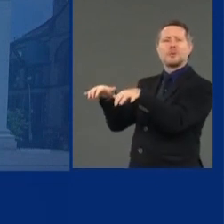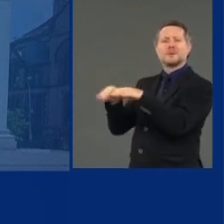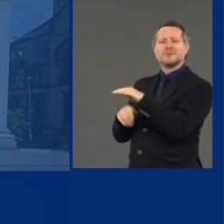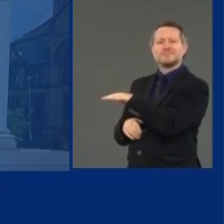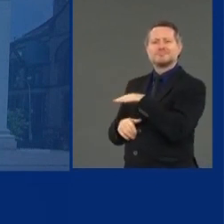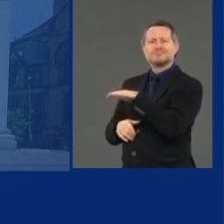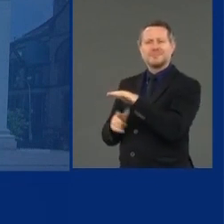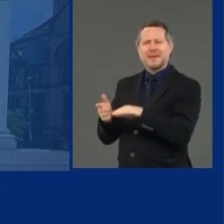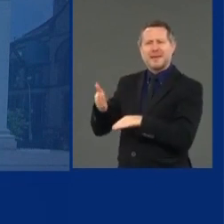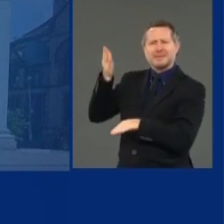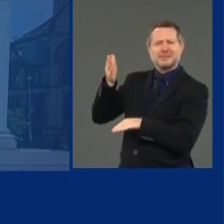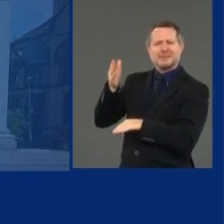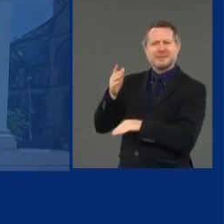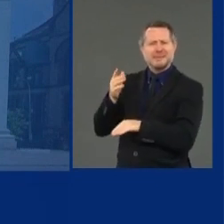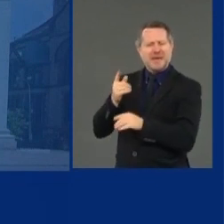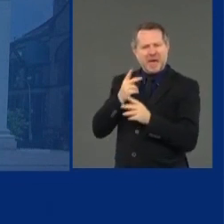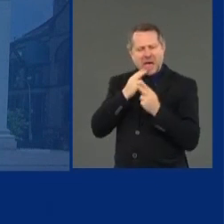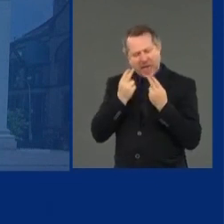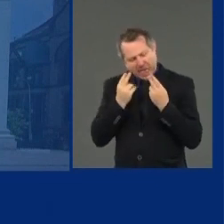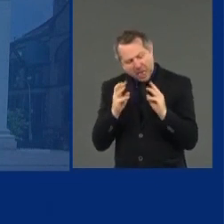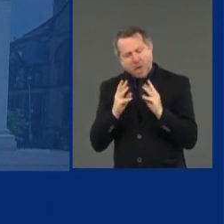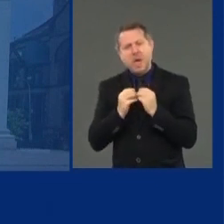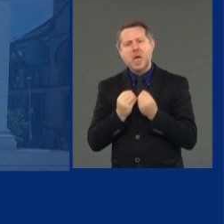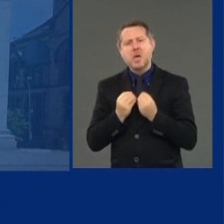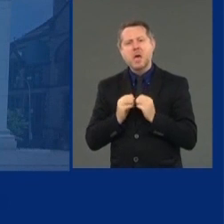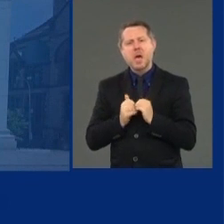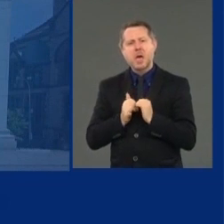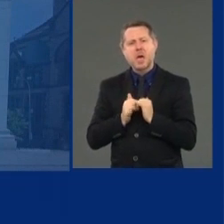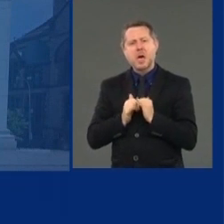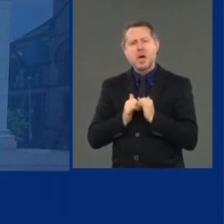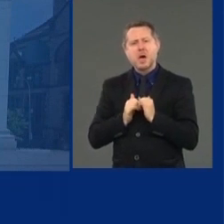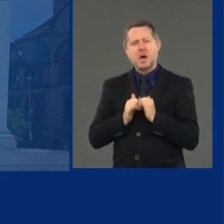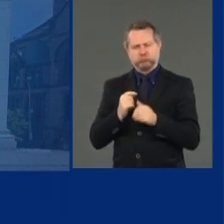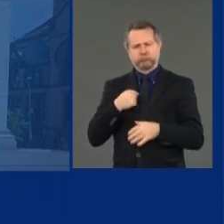LOWER INFECTION RATE THAN THE